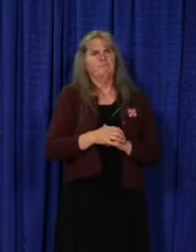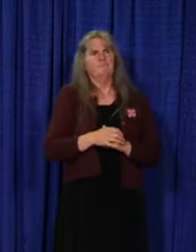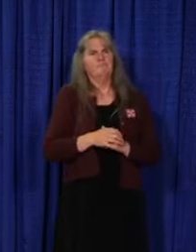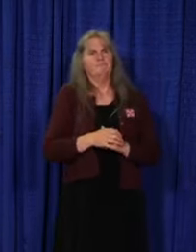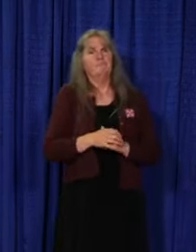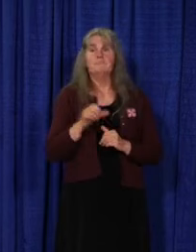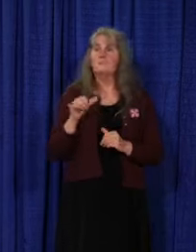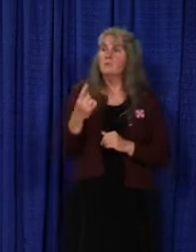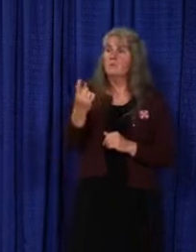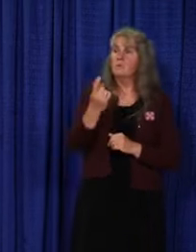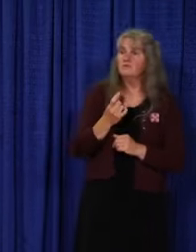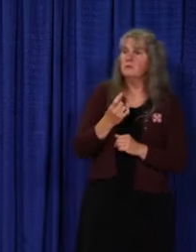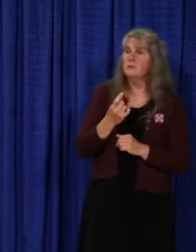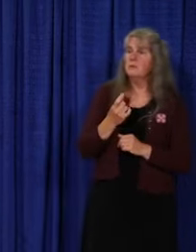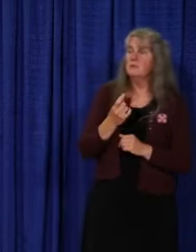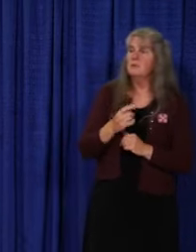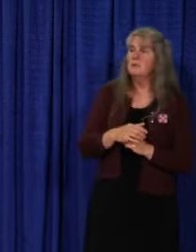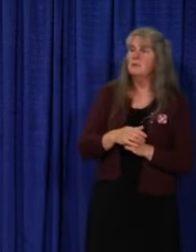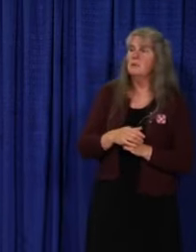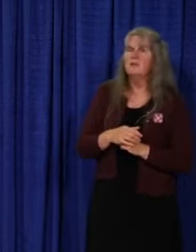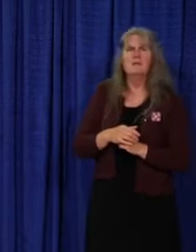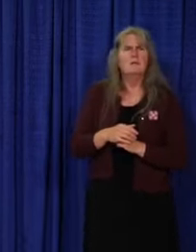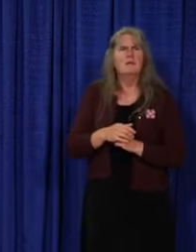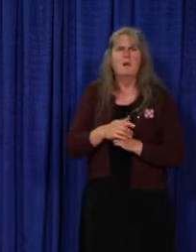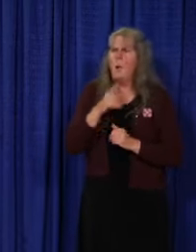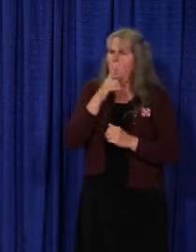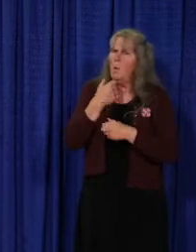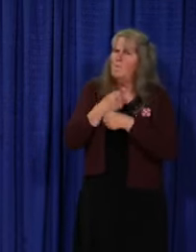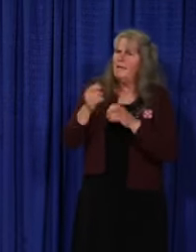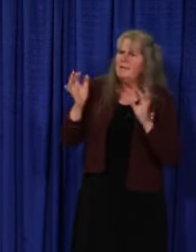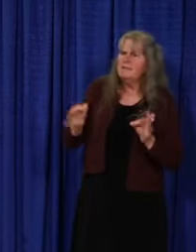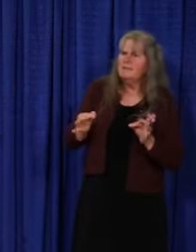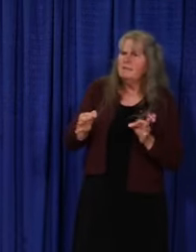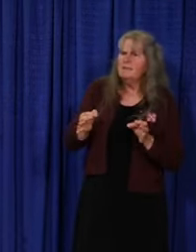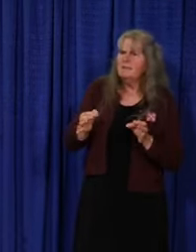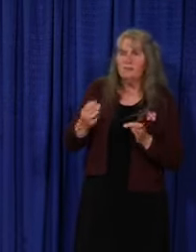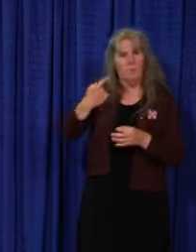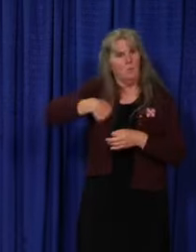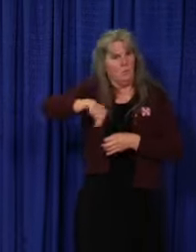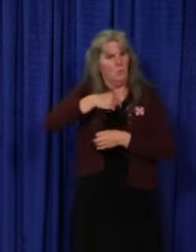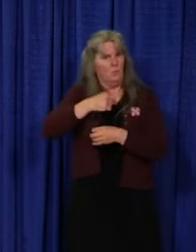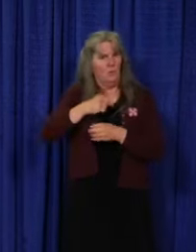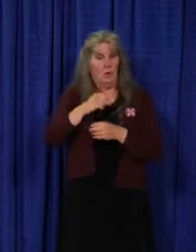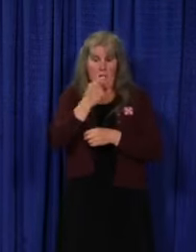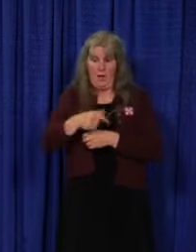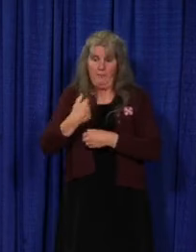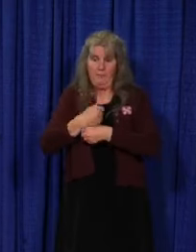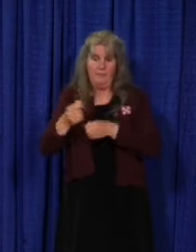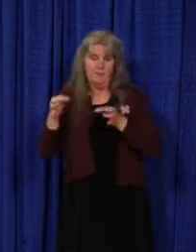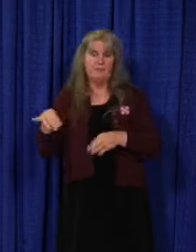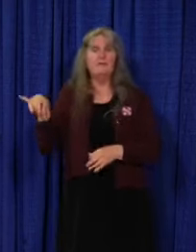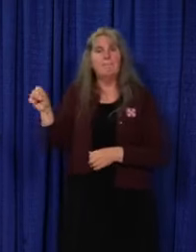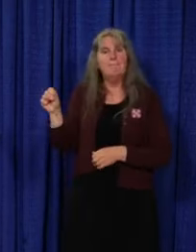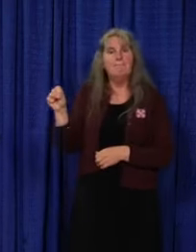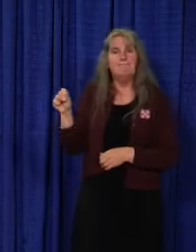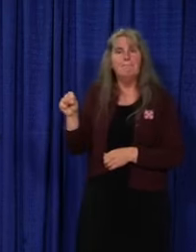Reporter: Yeah. That did not answer who made the decision. We made the decision, absolutely.